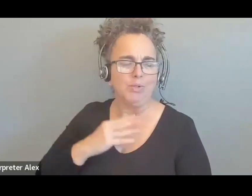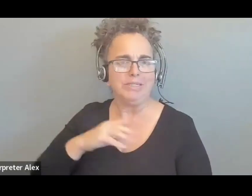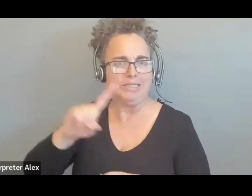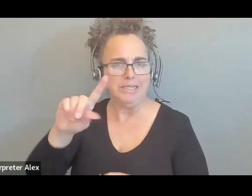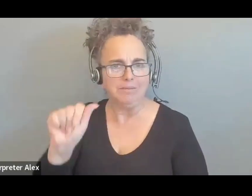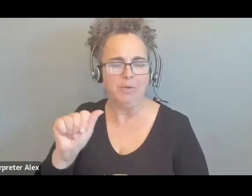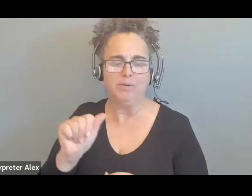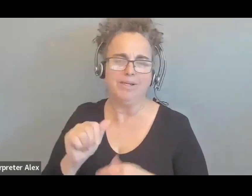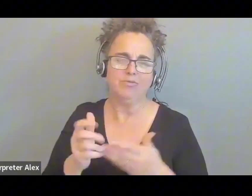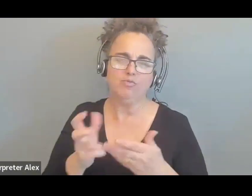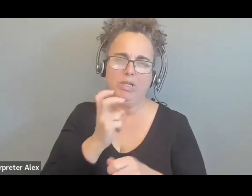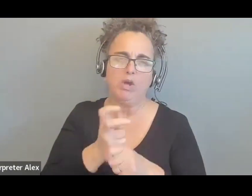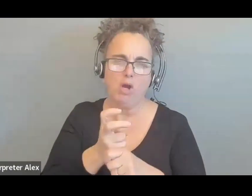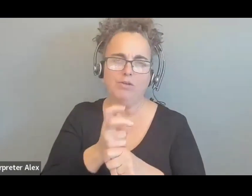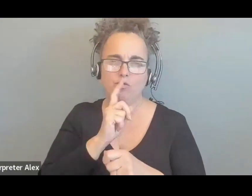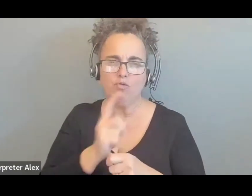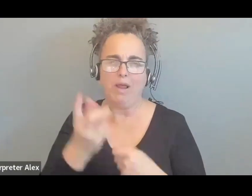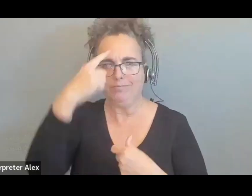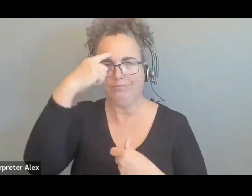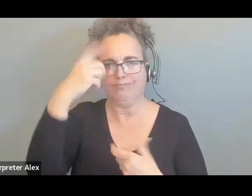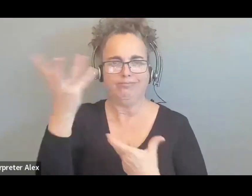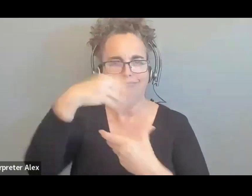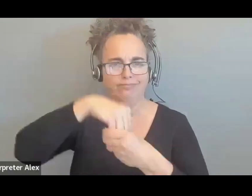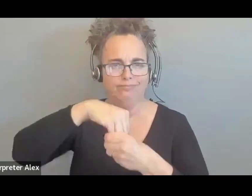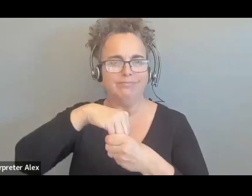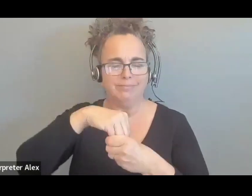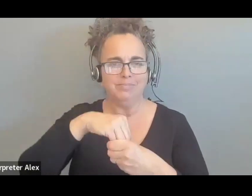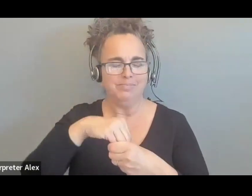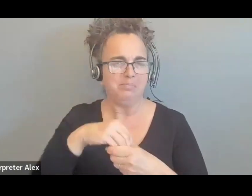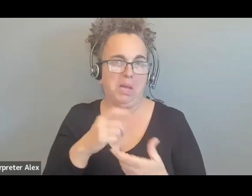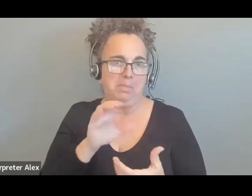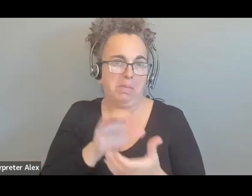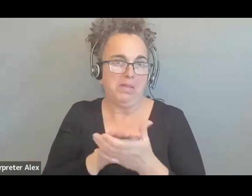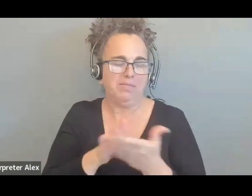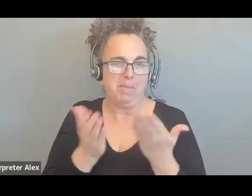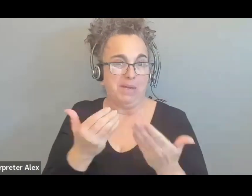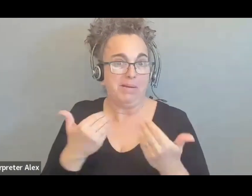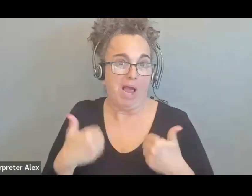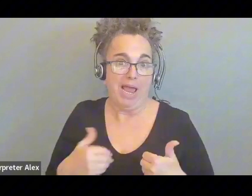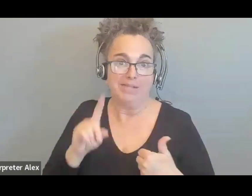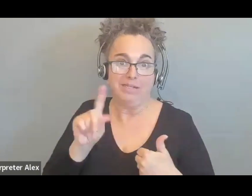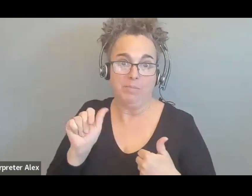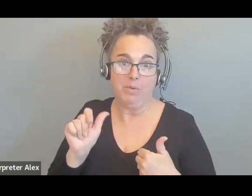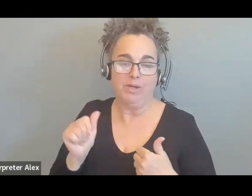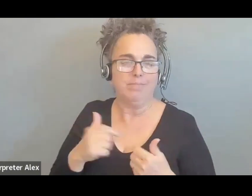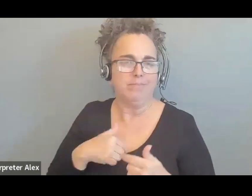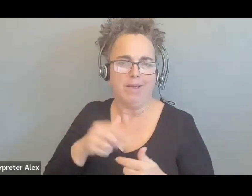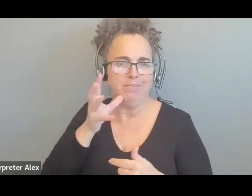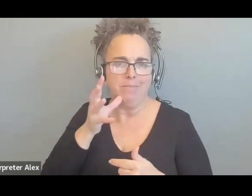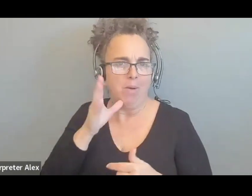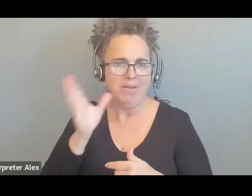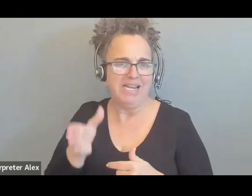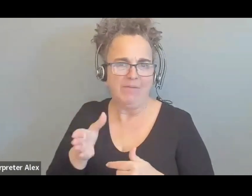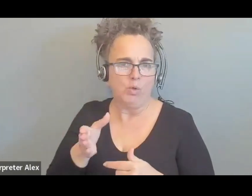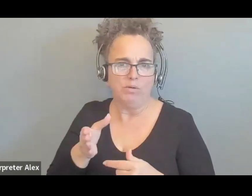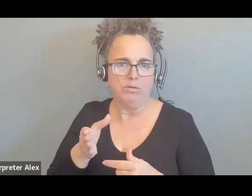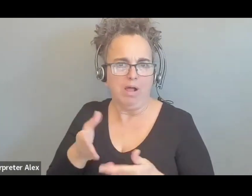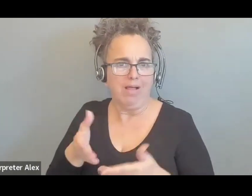I mean I didn't even get into it until, despite having disabilities. I mean my mom never let us tell anybody we had dyslexia.